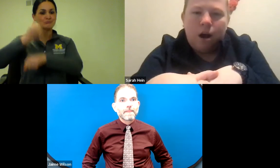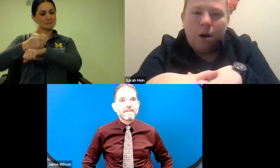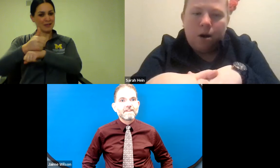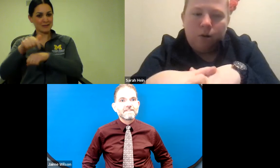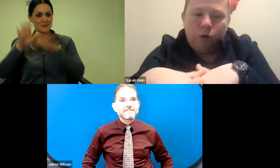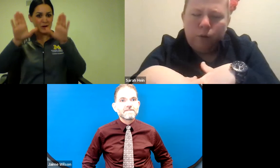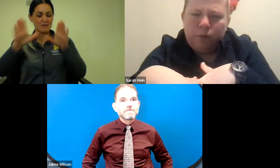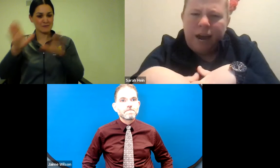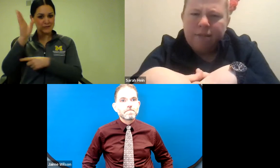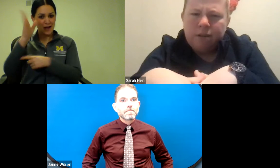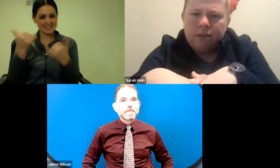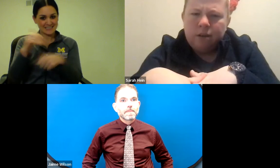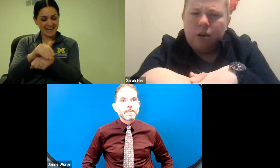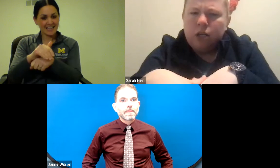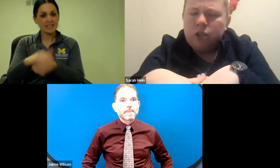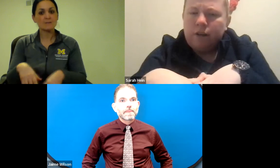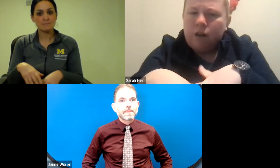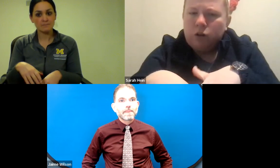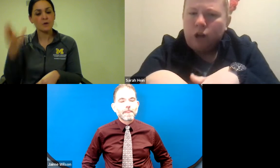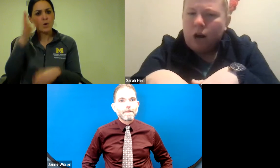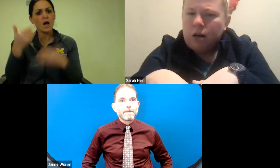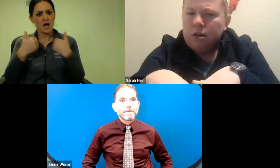Sarah Hein: we will be having another.